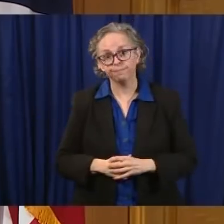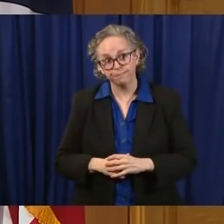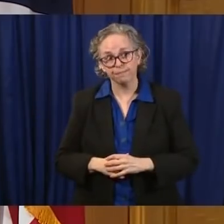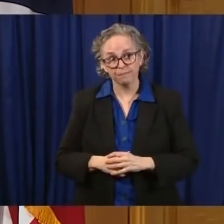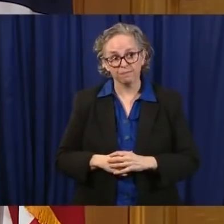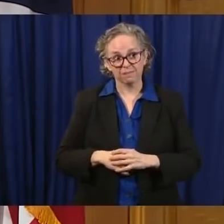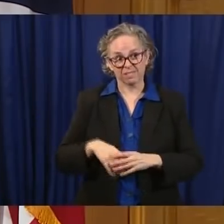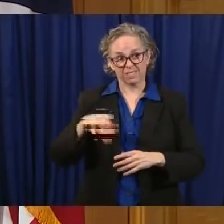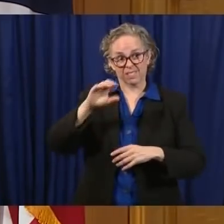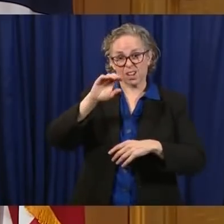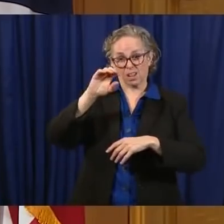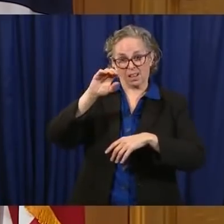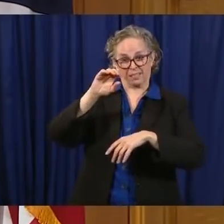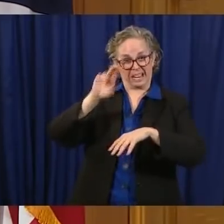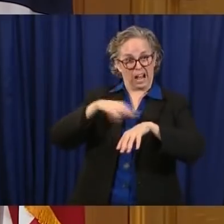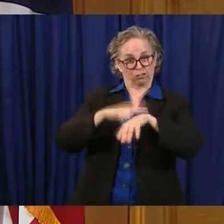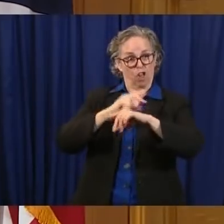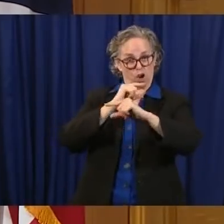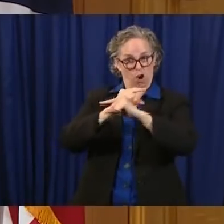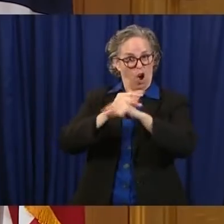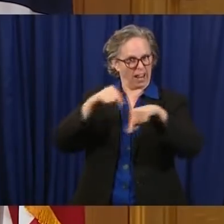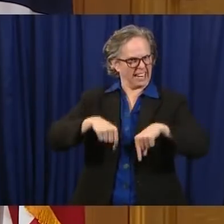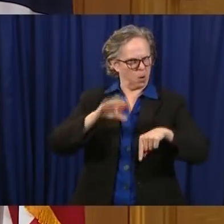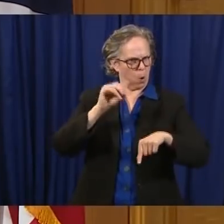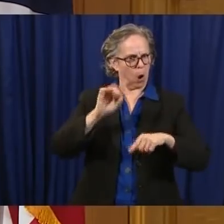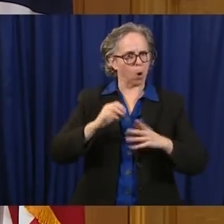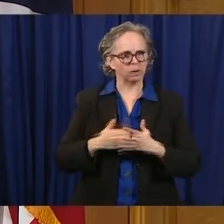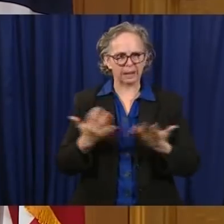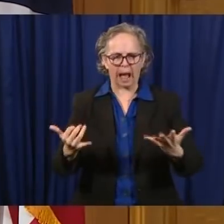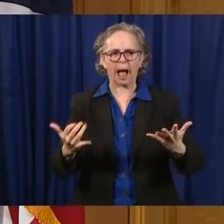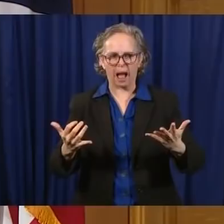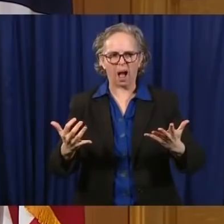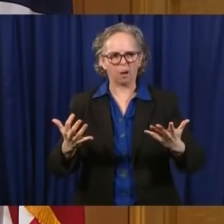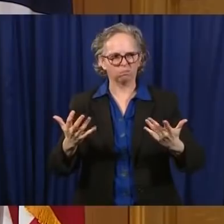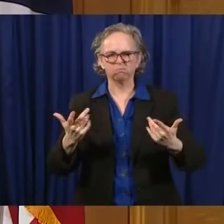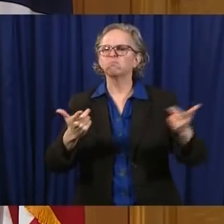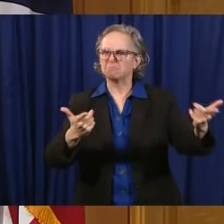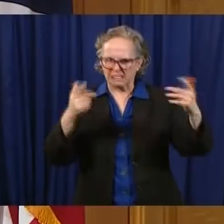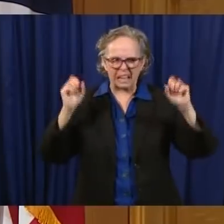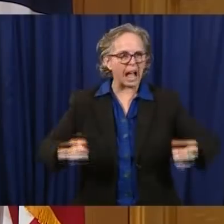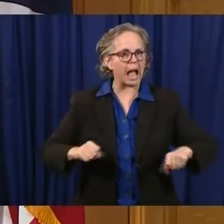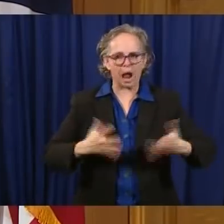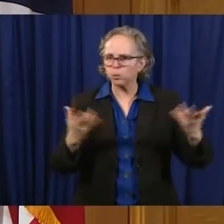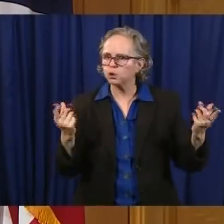LET ME ANNOUNCE SOMETHING NEW THAT I HAVE AUTHORIZED